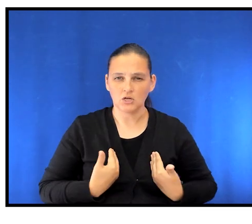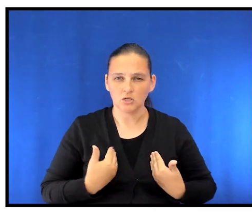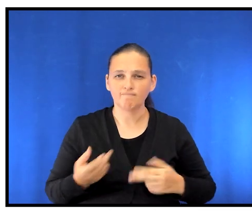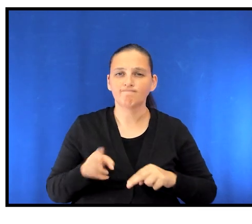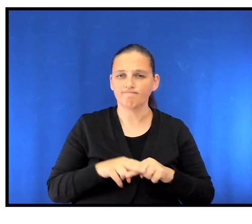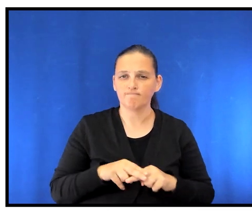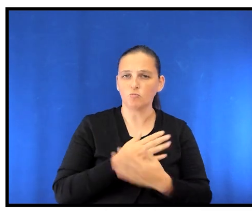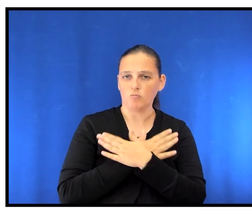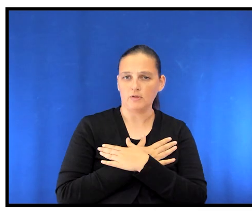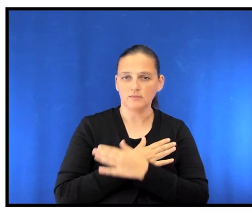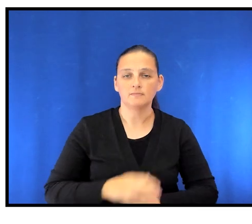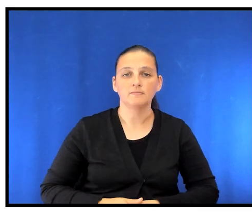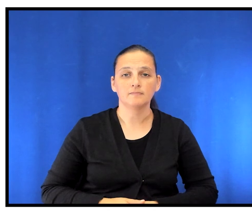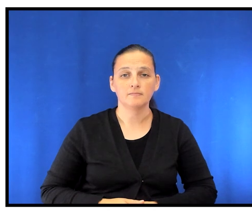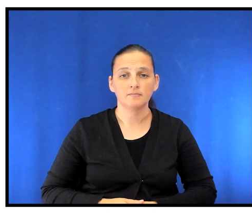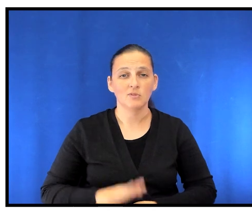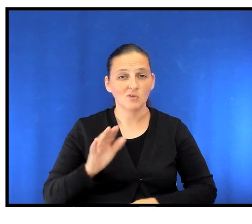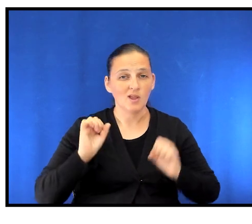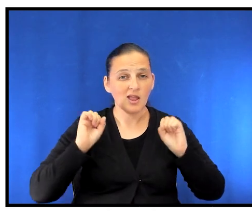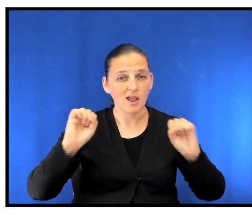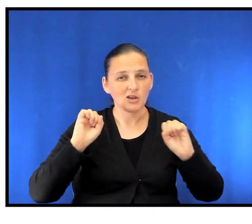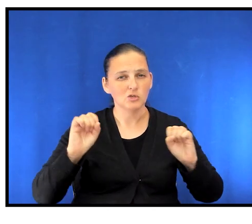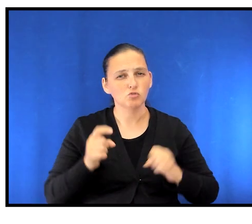Keep the intensity of your exercise from mild to moderate.